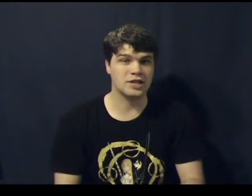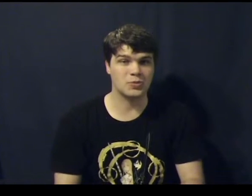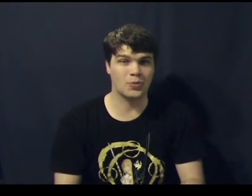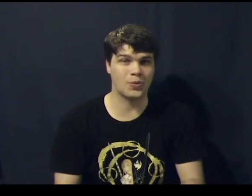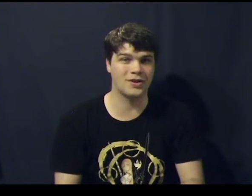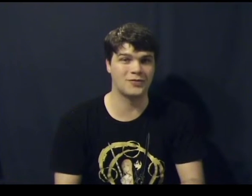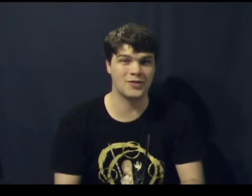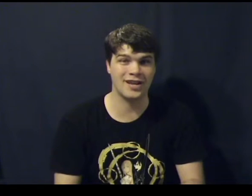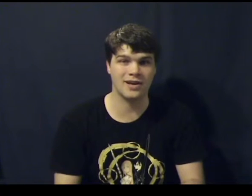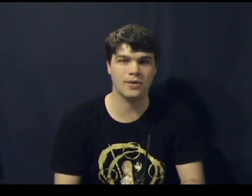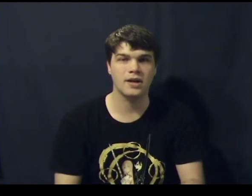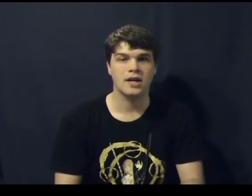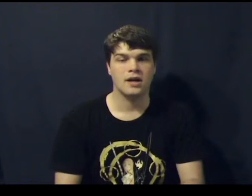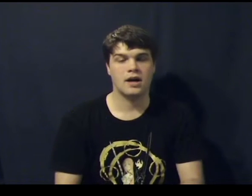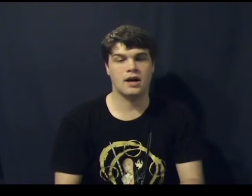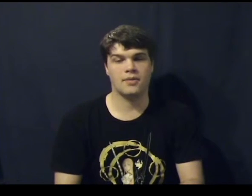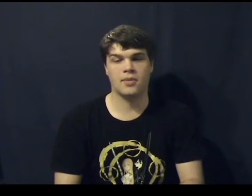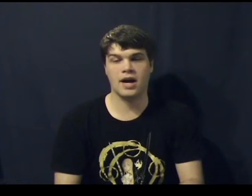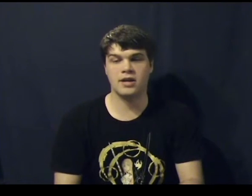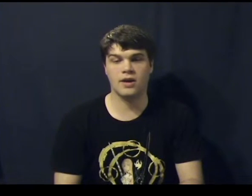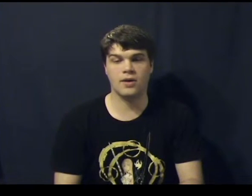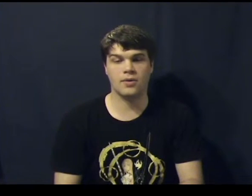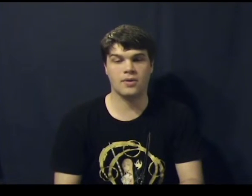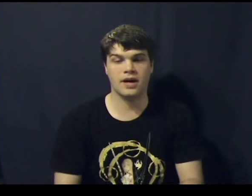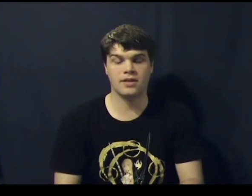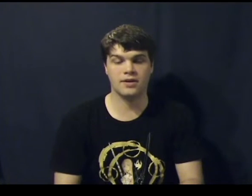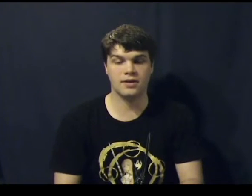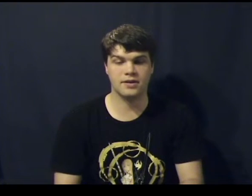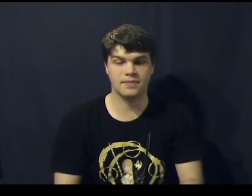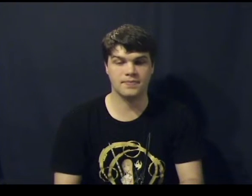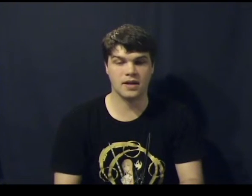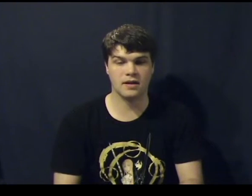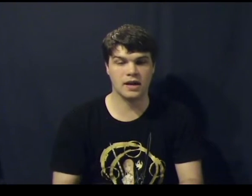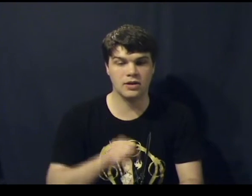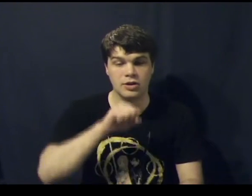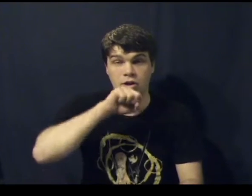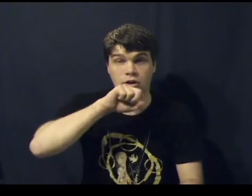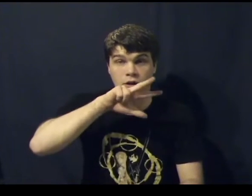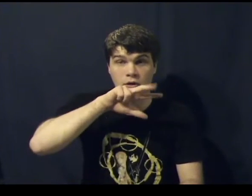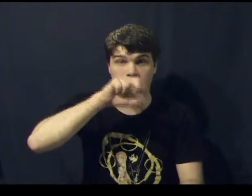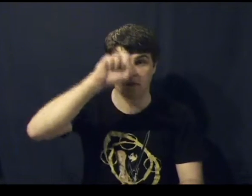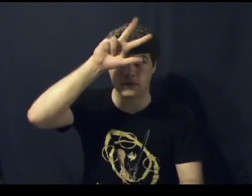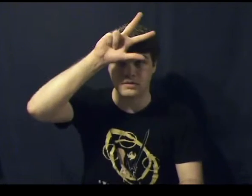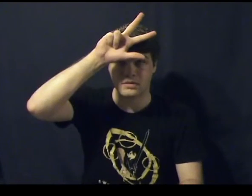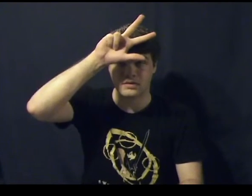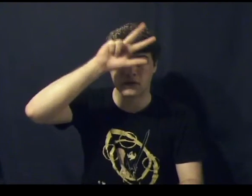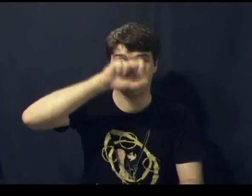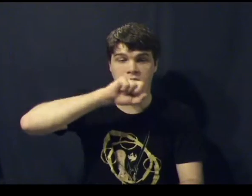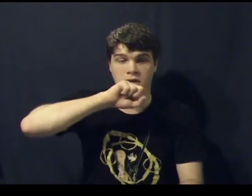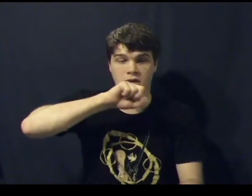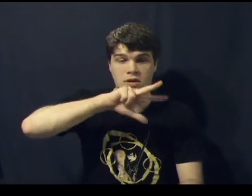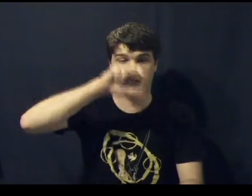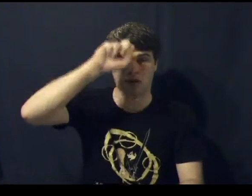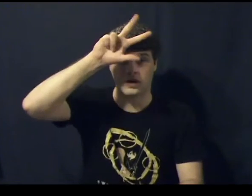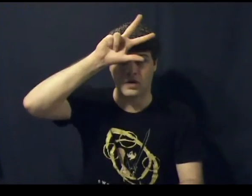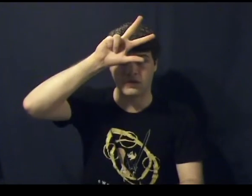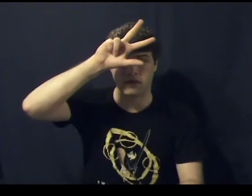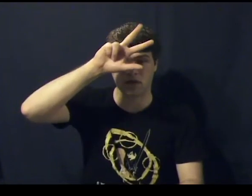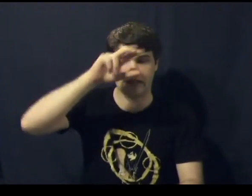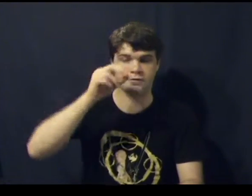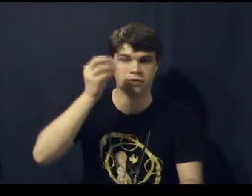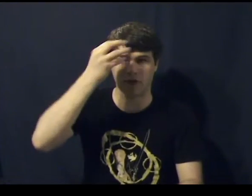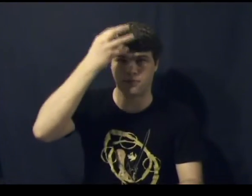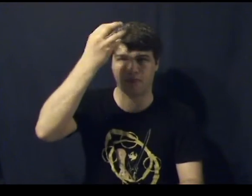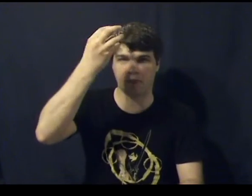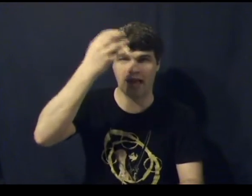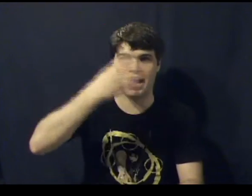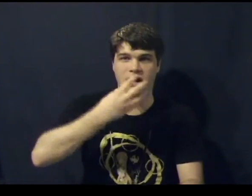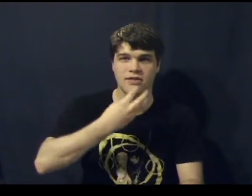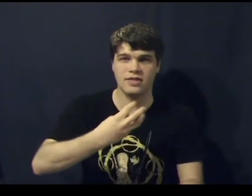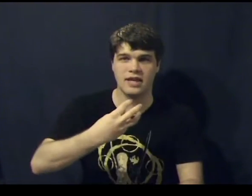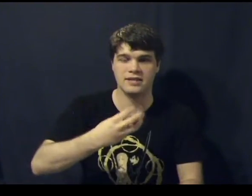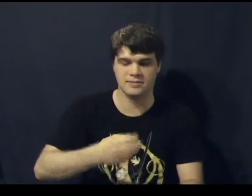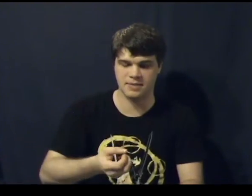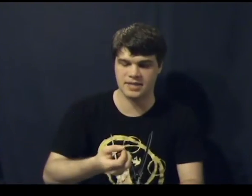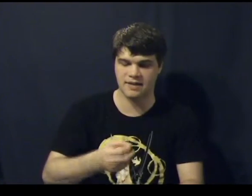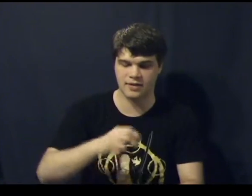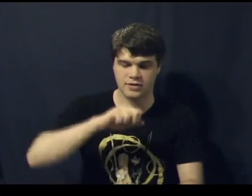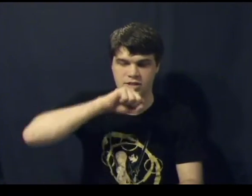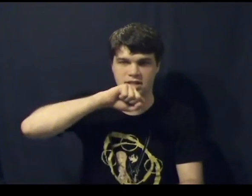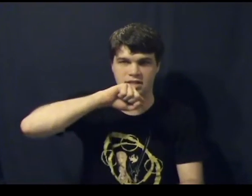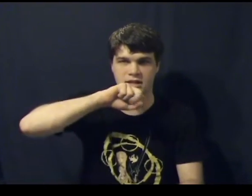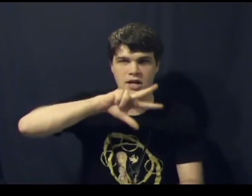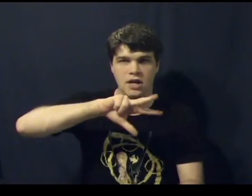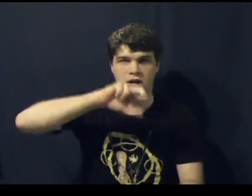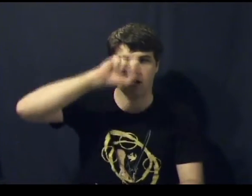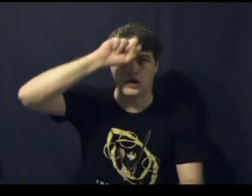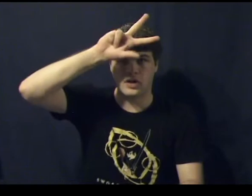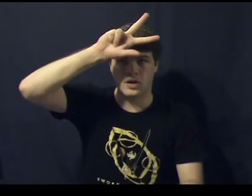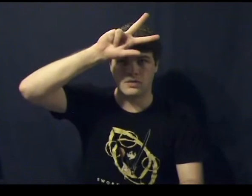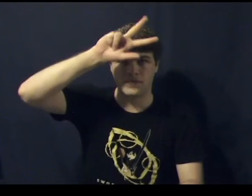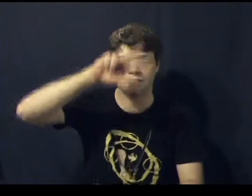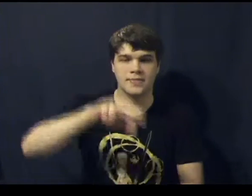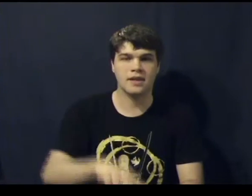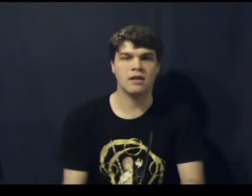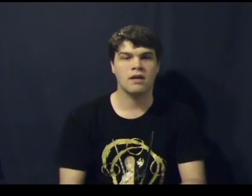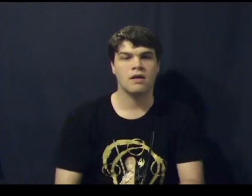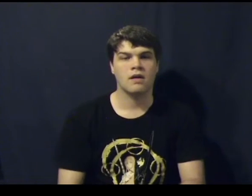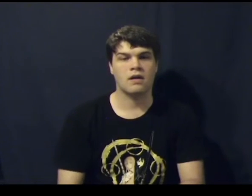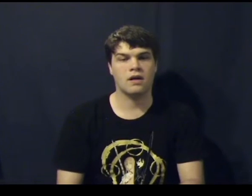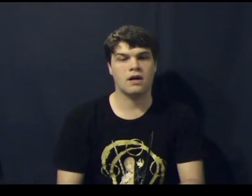in just one video. I know... I learned goat. Goat. It's for the hair that they sometimes have on their chins. Goat.